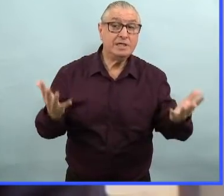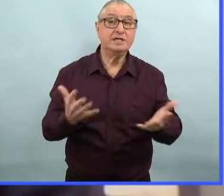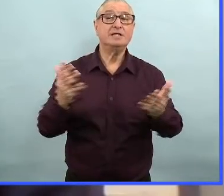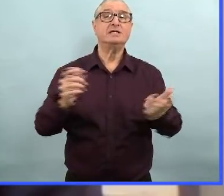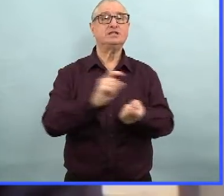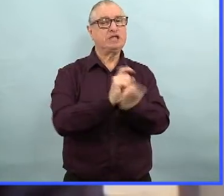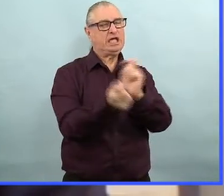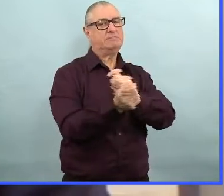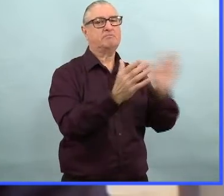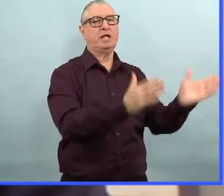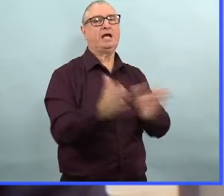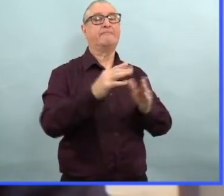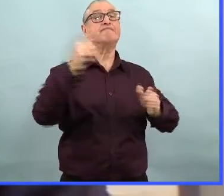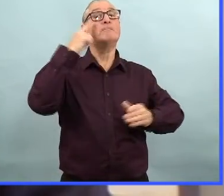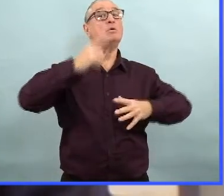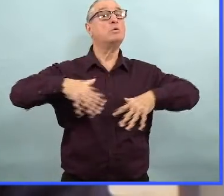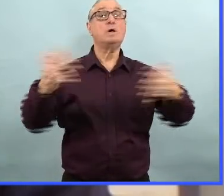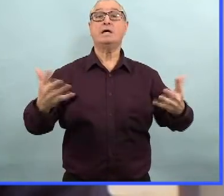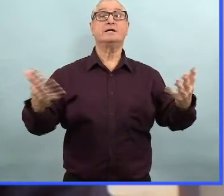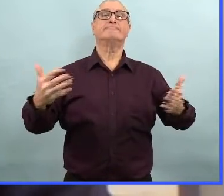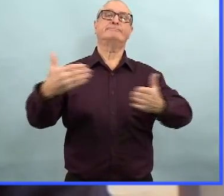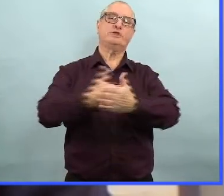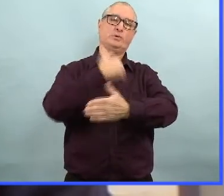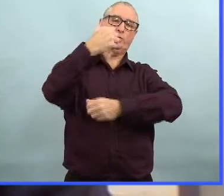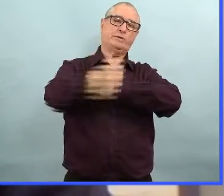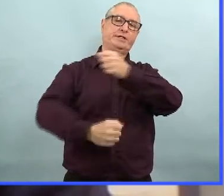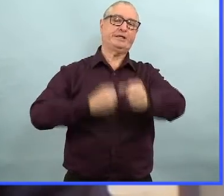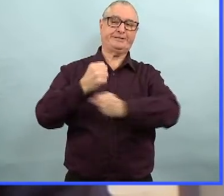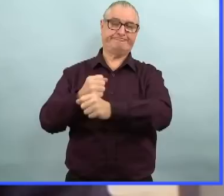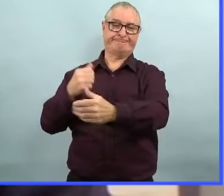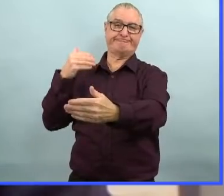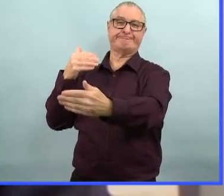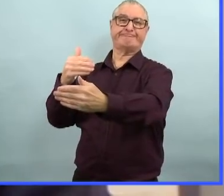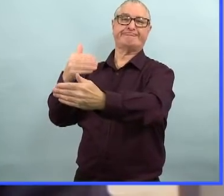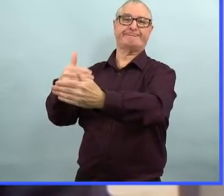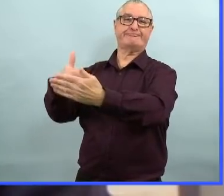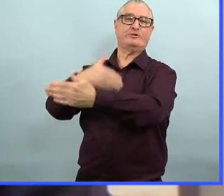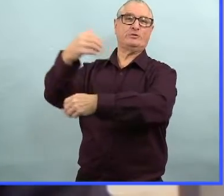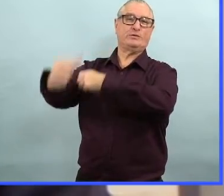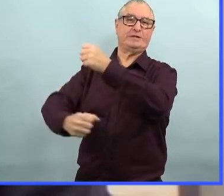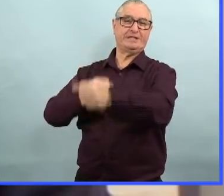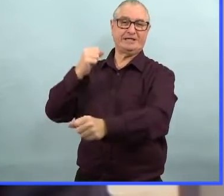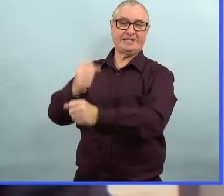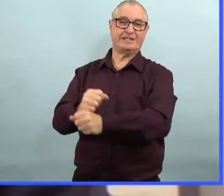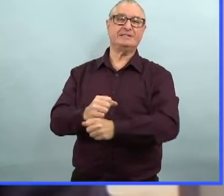new year's is is coming and we need to do whatever we can to decrease the amount of contacts we have